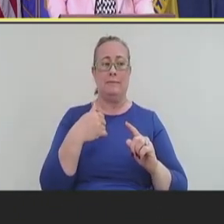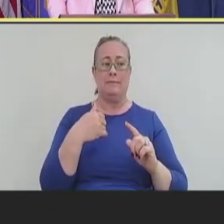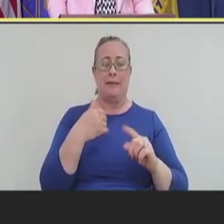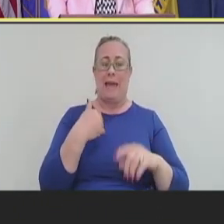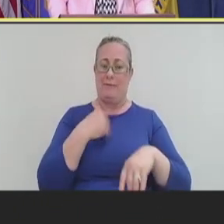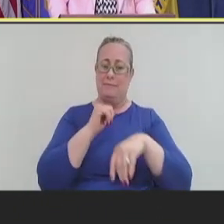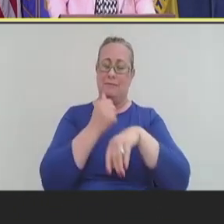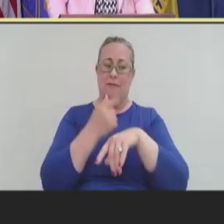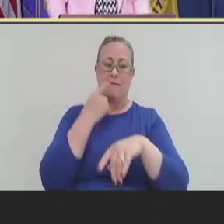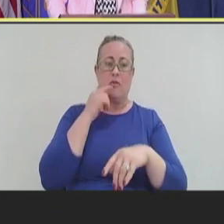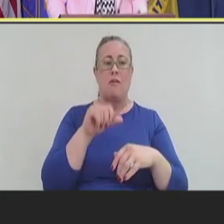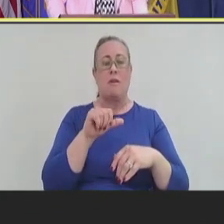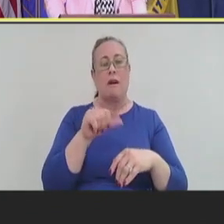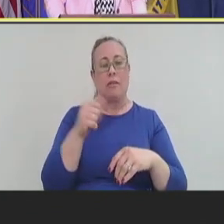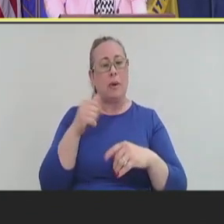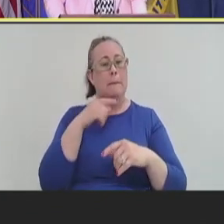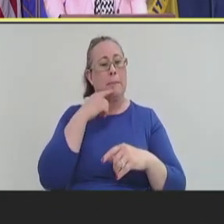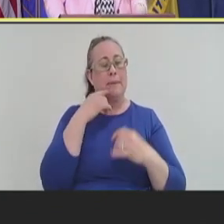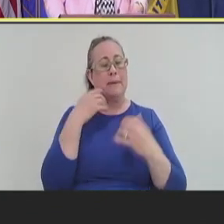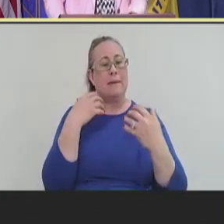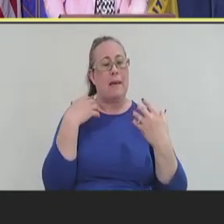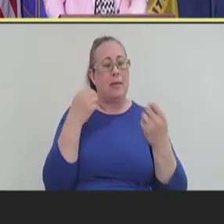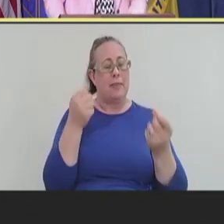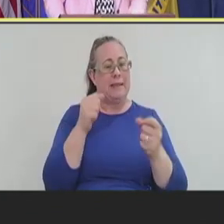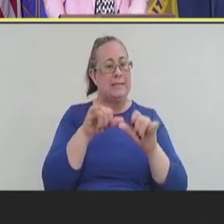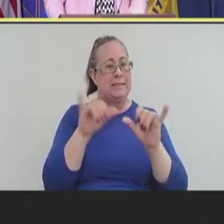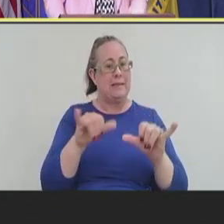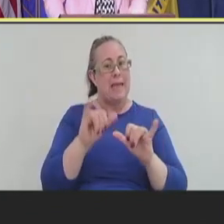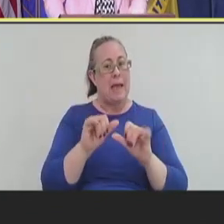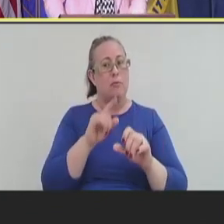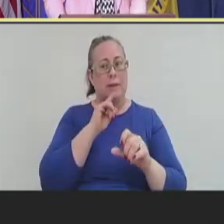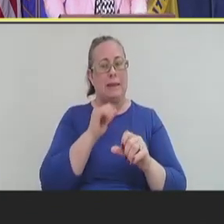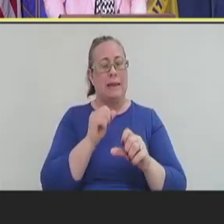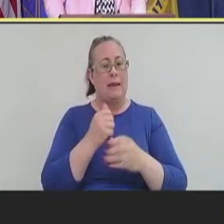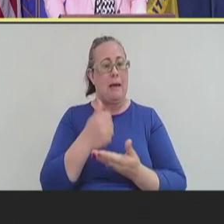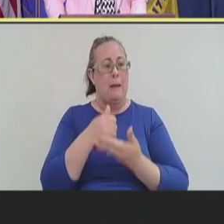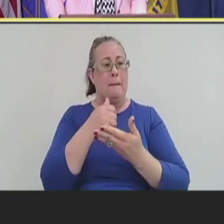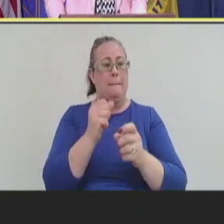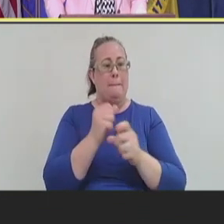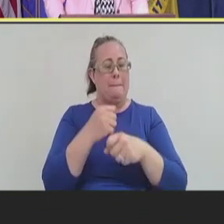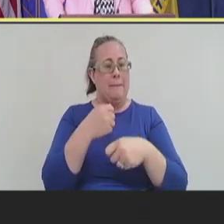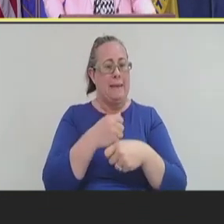And that really does help advance immunization information systems in a very standardized way.